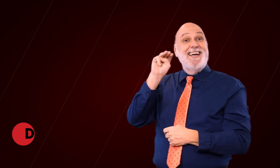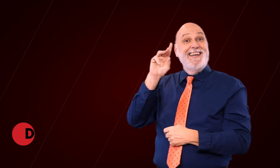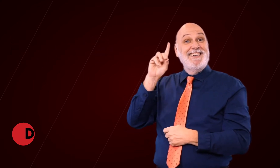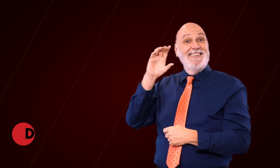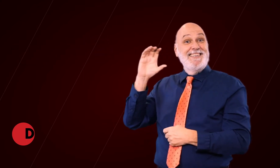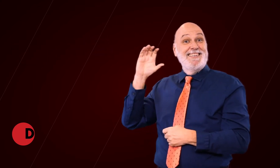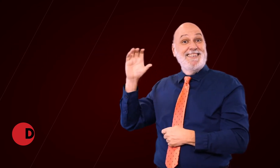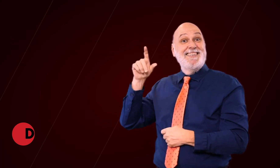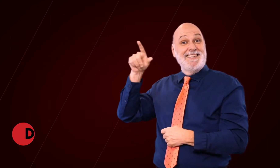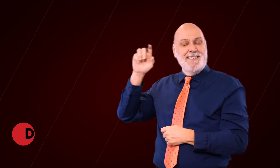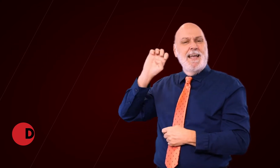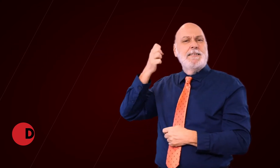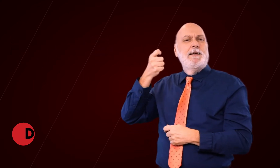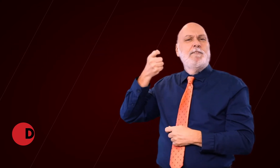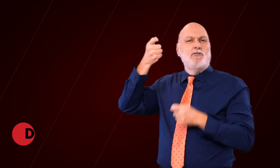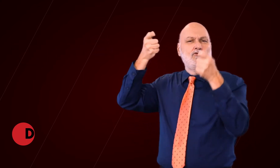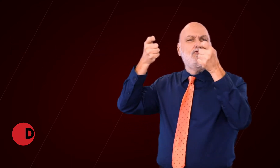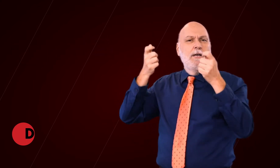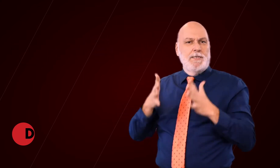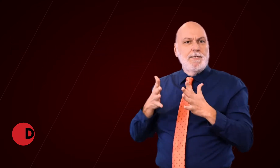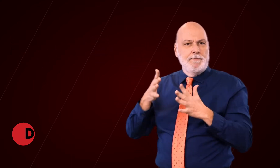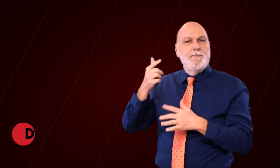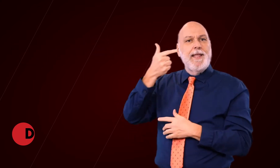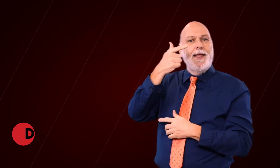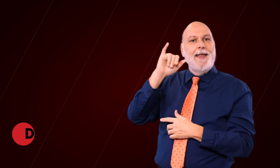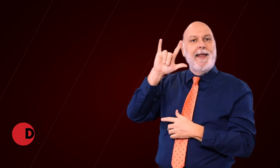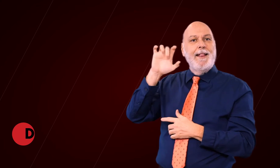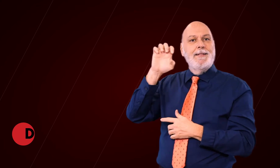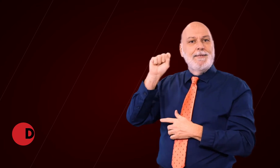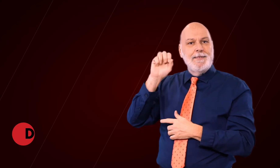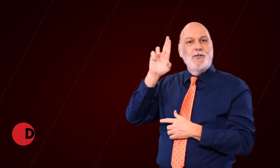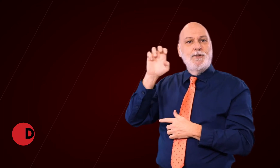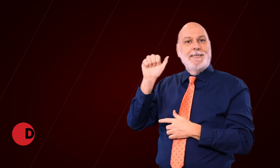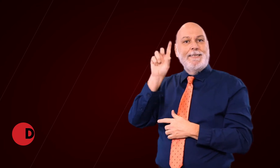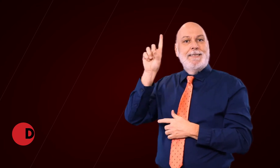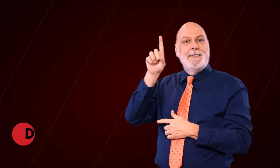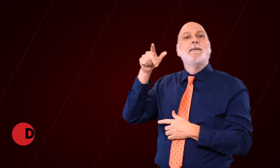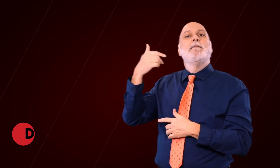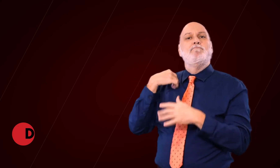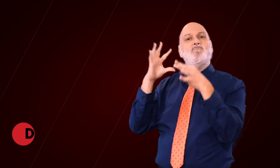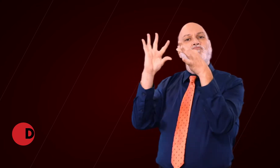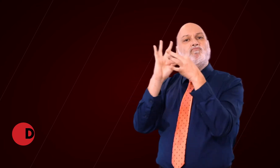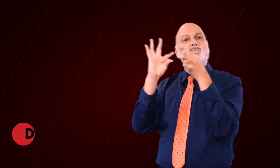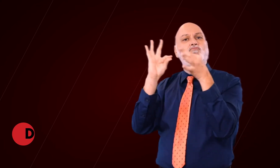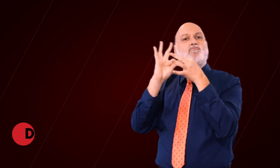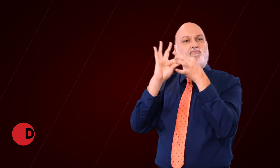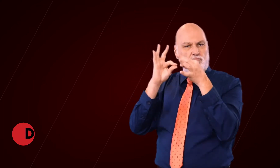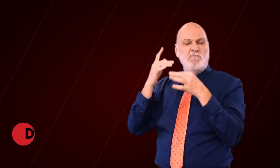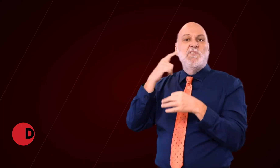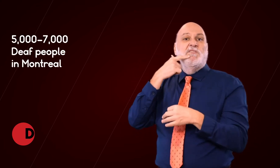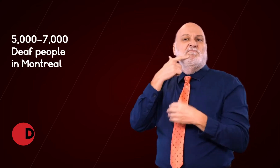Gilles Read, Executive Director of MMDCC